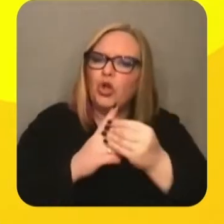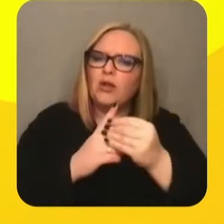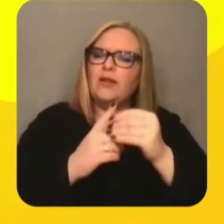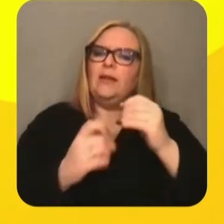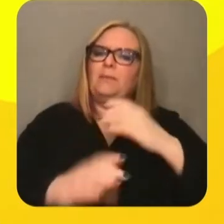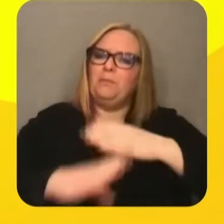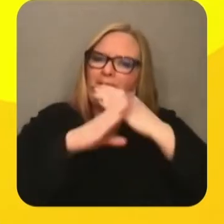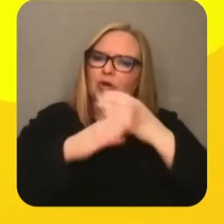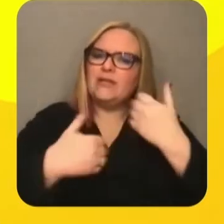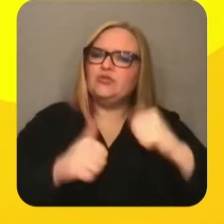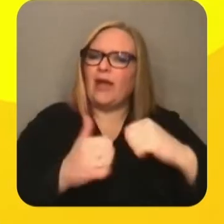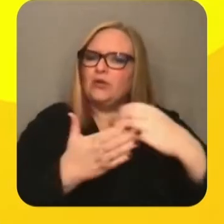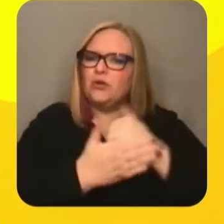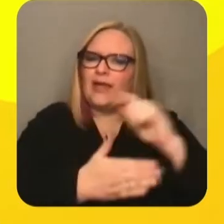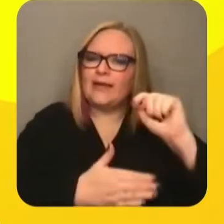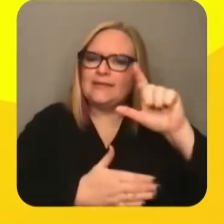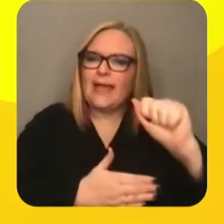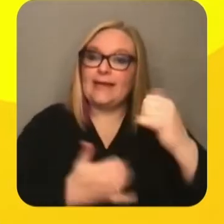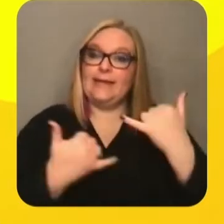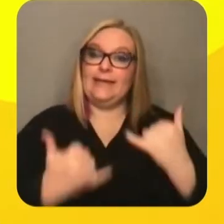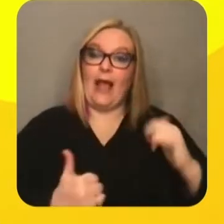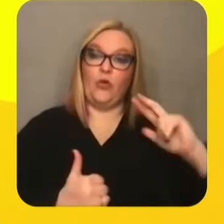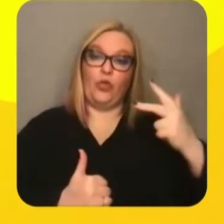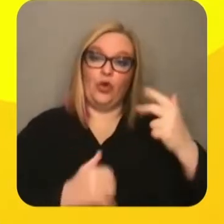We're now in our third year of our global self ID and in each year